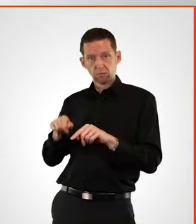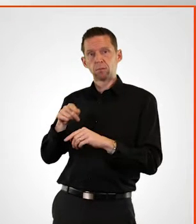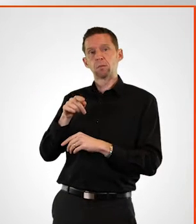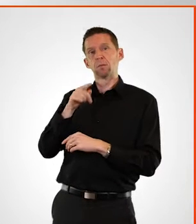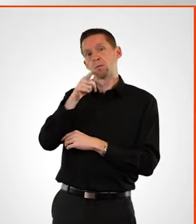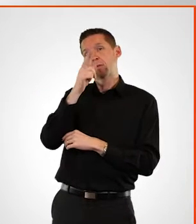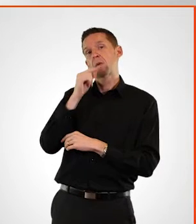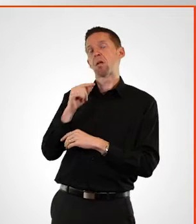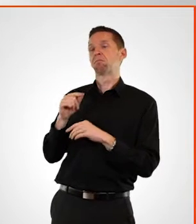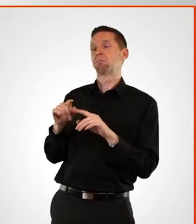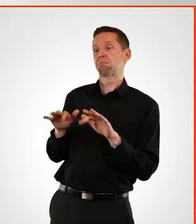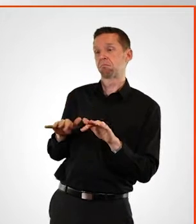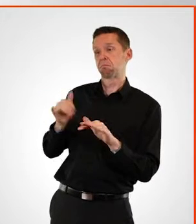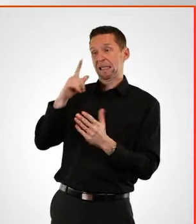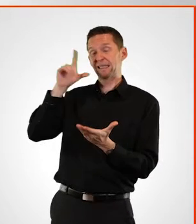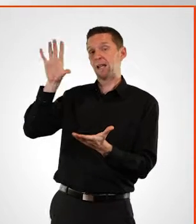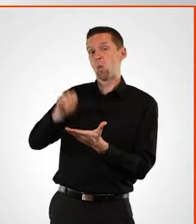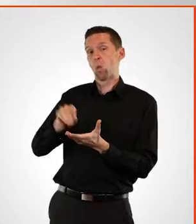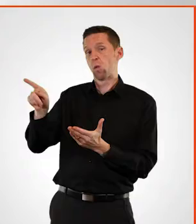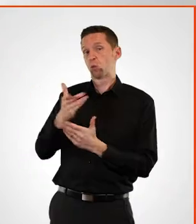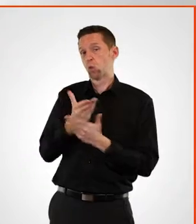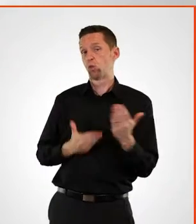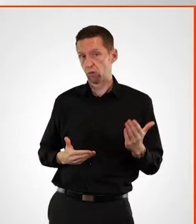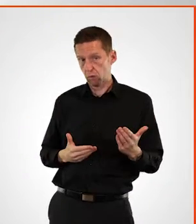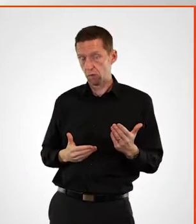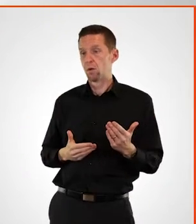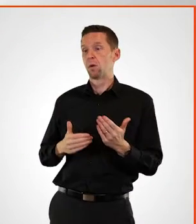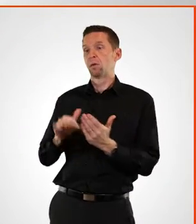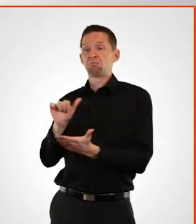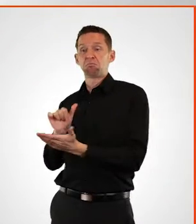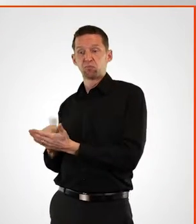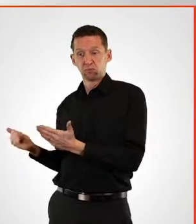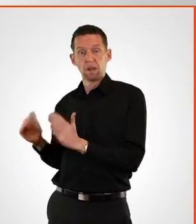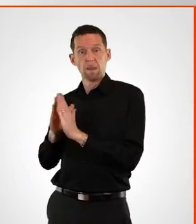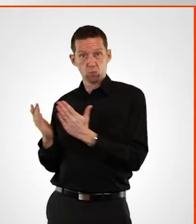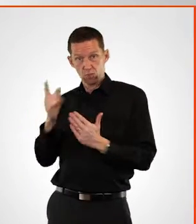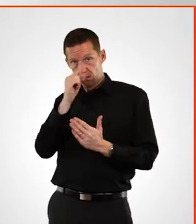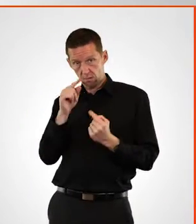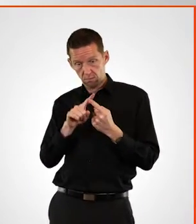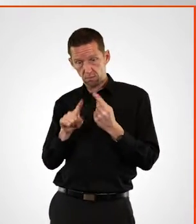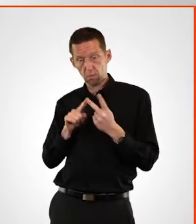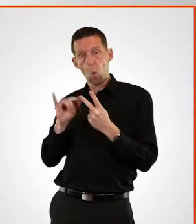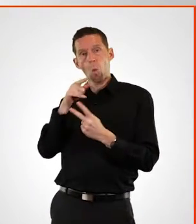that allow you to either download the story and publish and print the book,